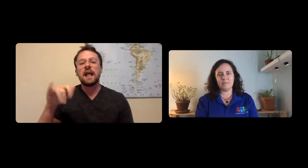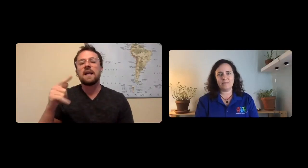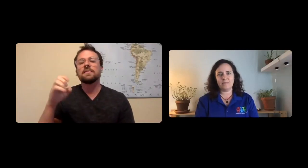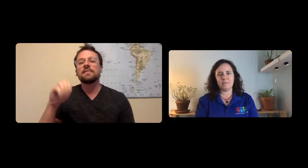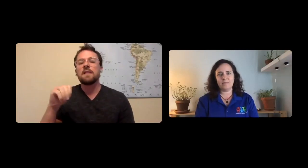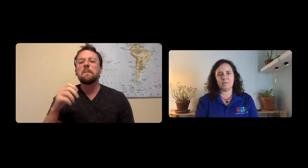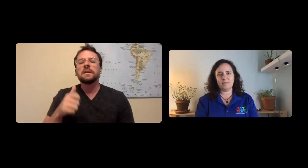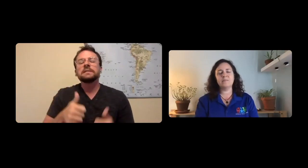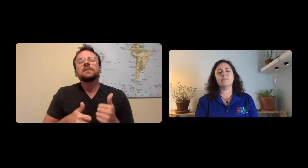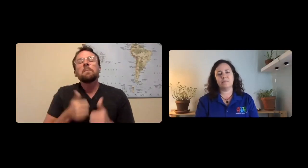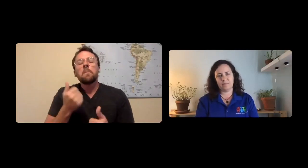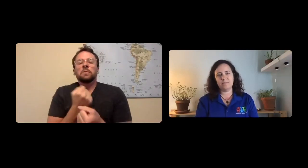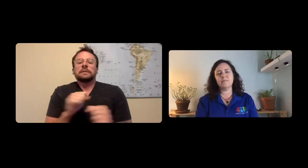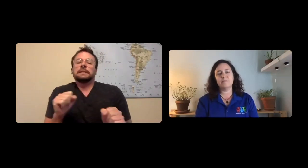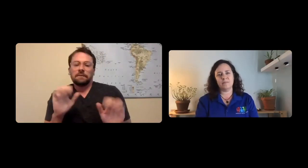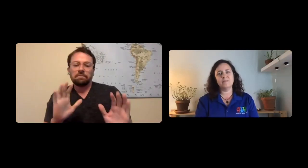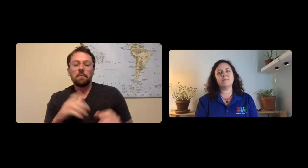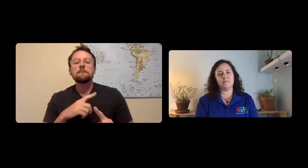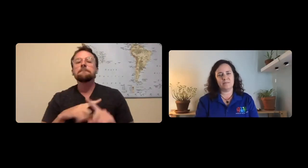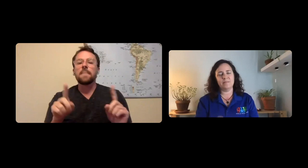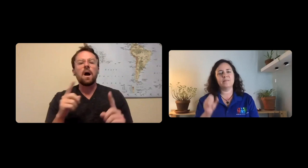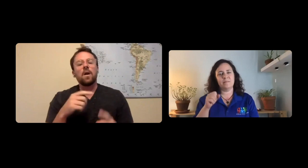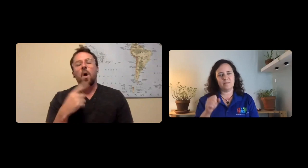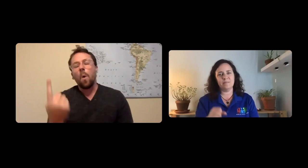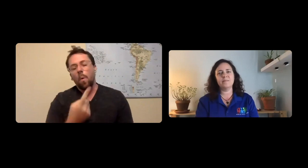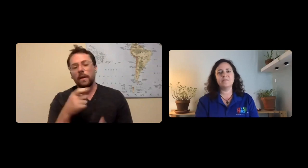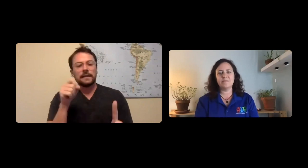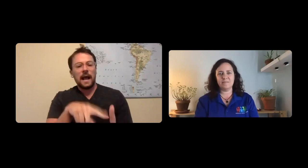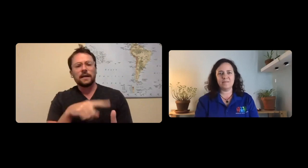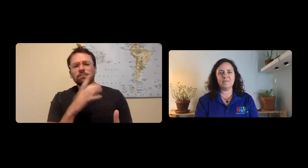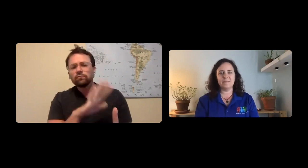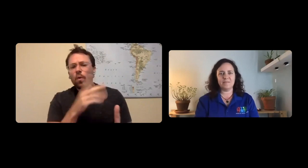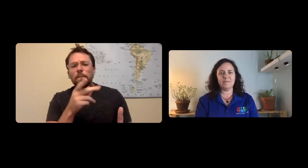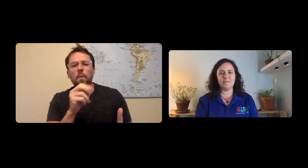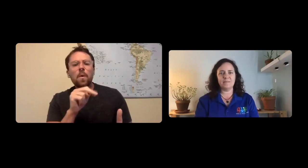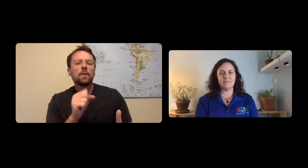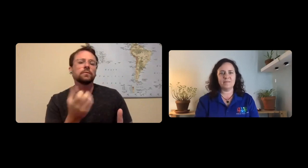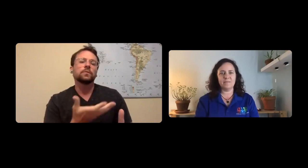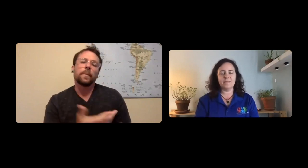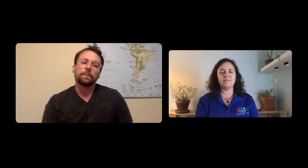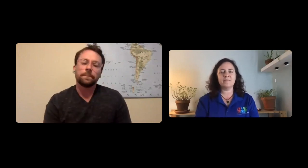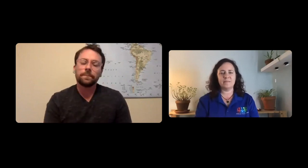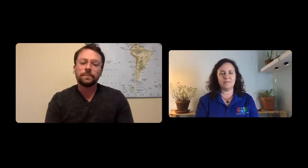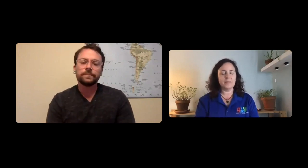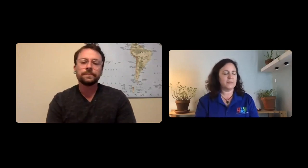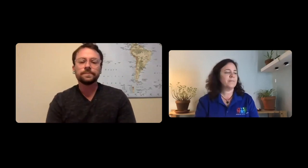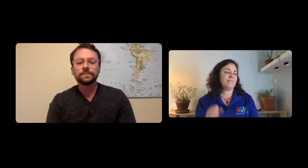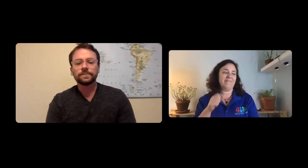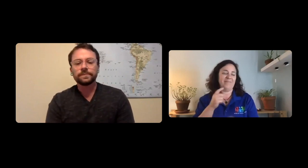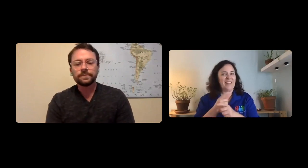The safest thing to do is to use the they pronoun but it's always a polite thing to